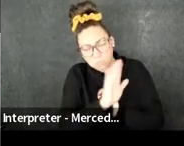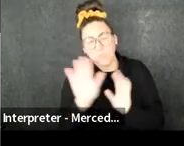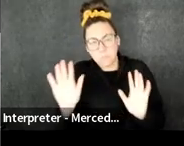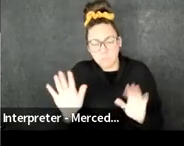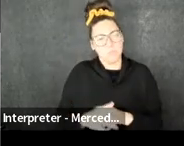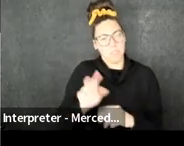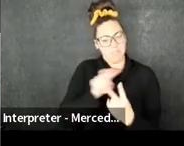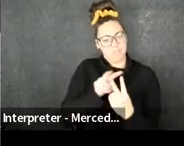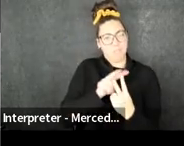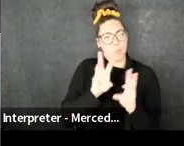Next slide, please.